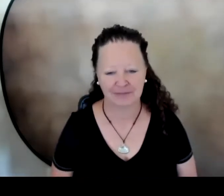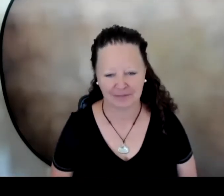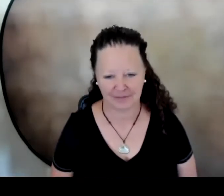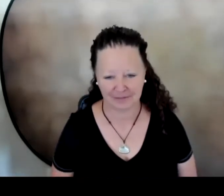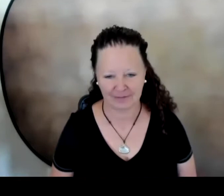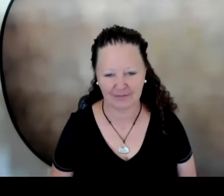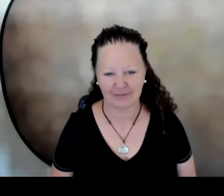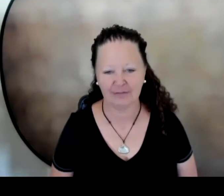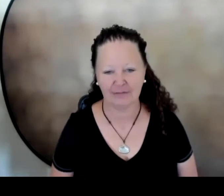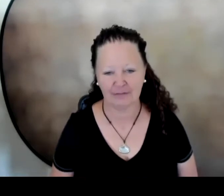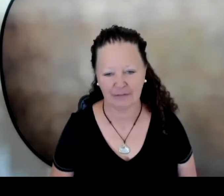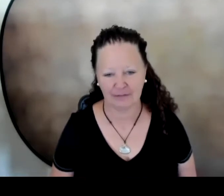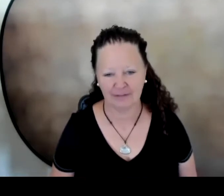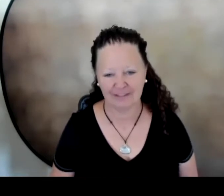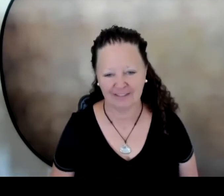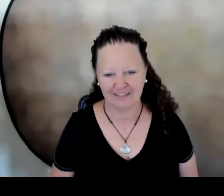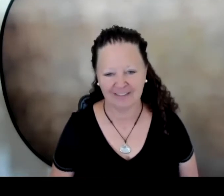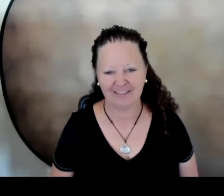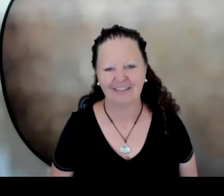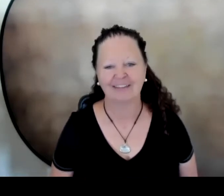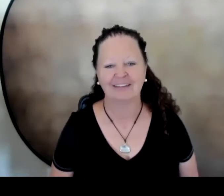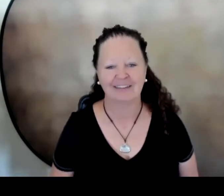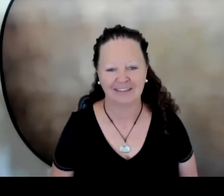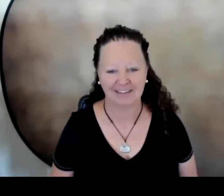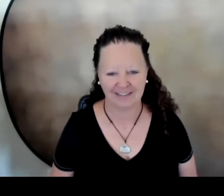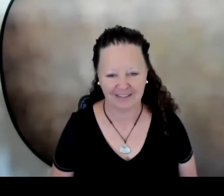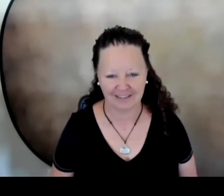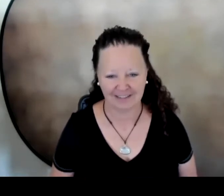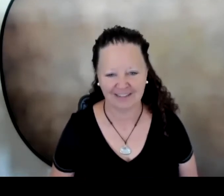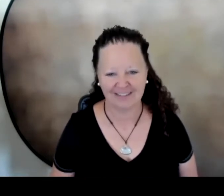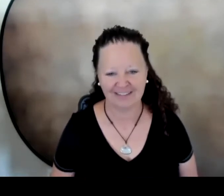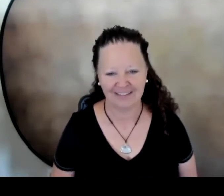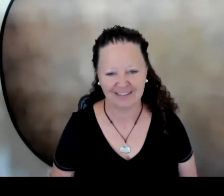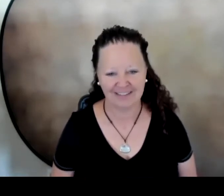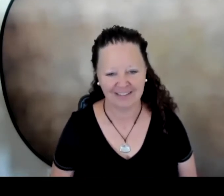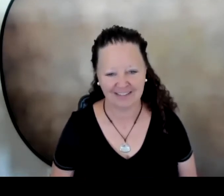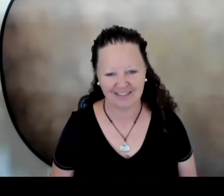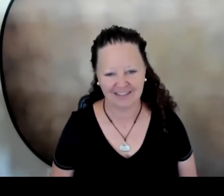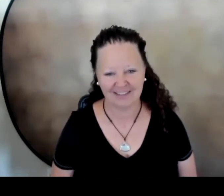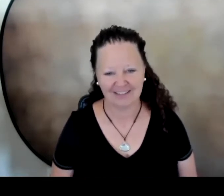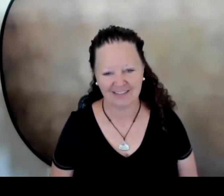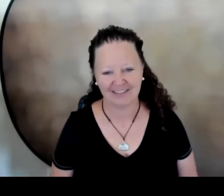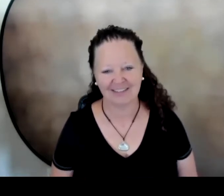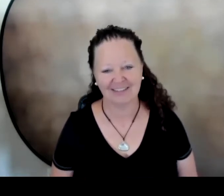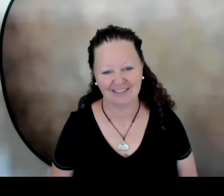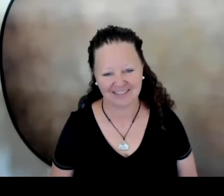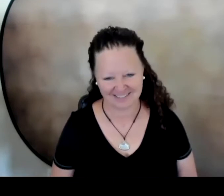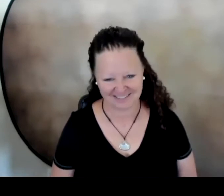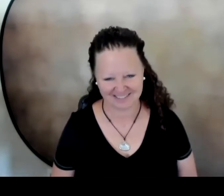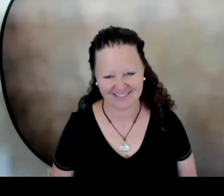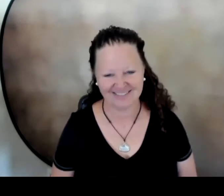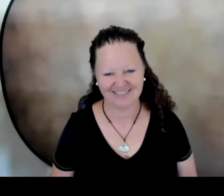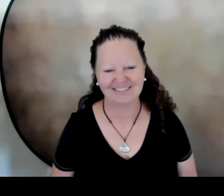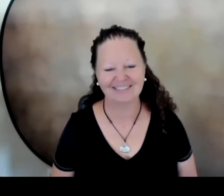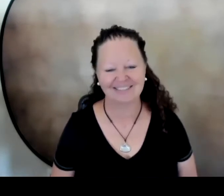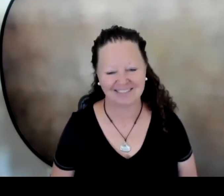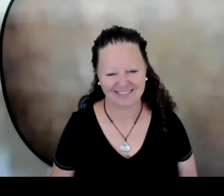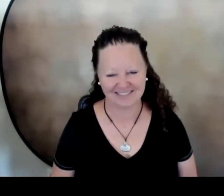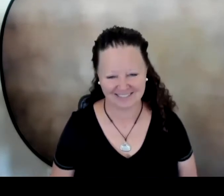I got to catch up with other friends via phone and yeah, it was a beautiful drive.